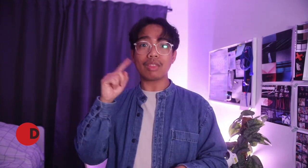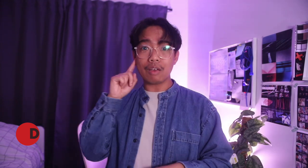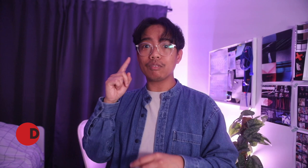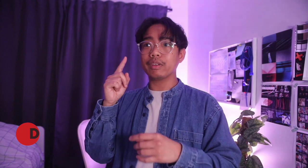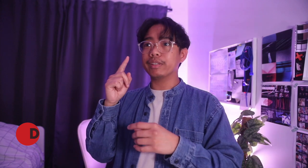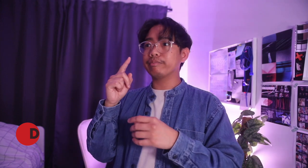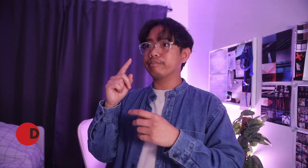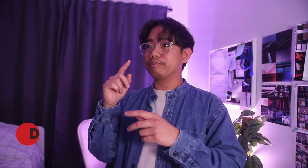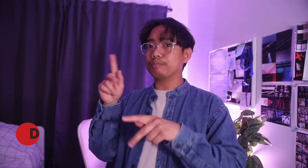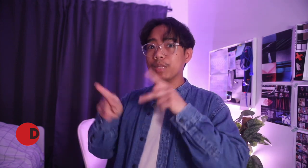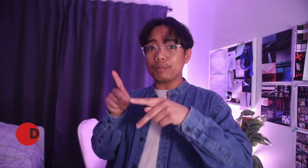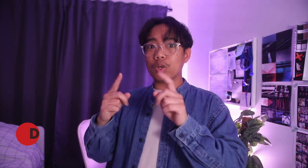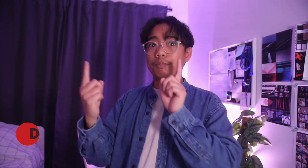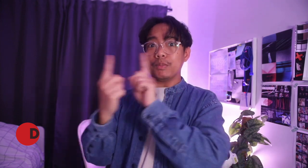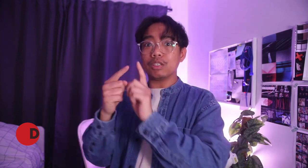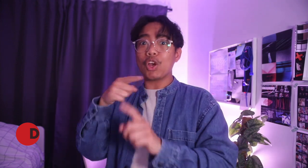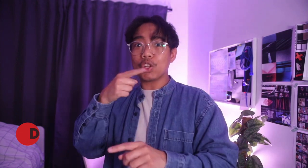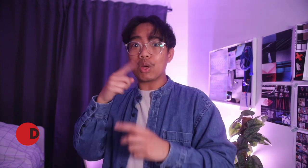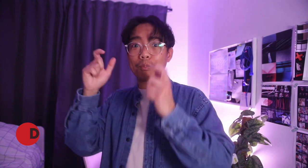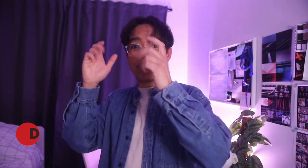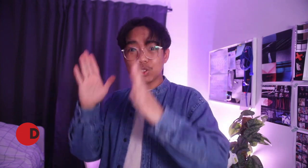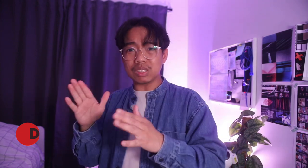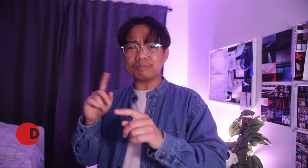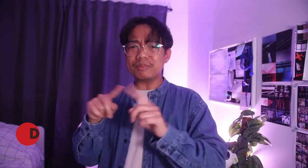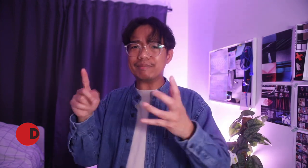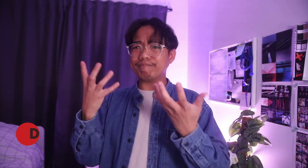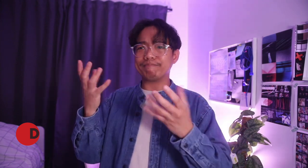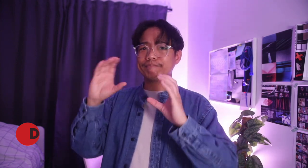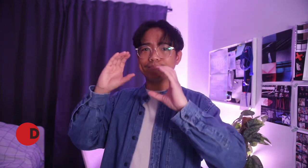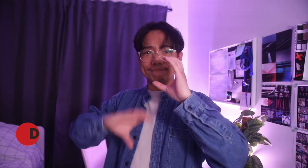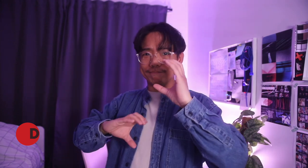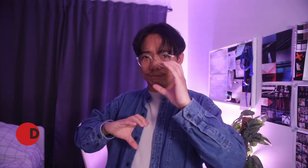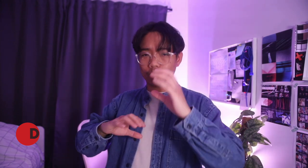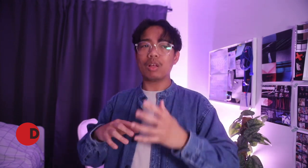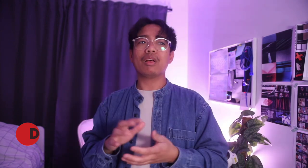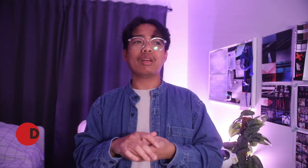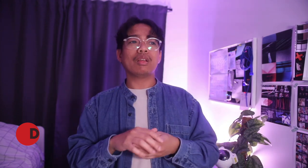had communication breakdowns. Others would find other Deaf photographers